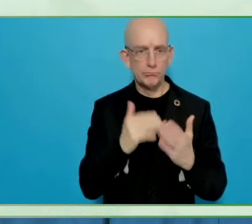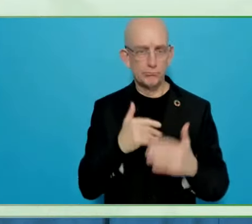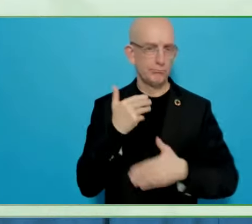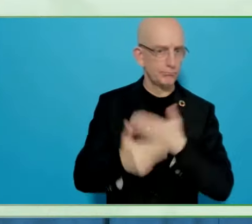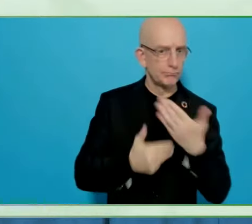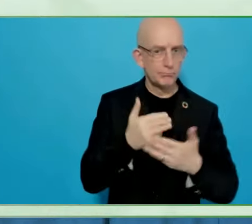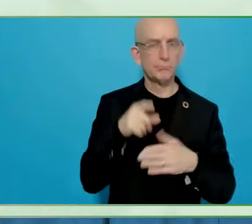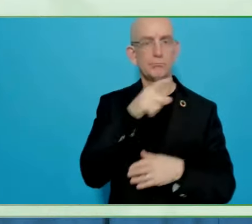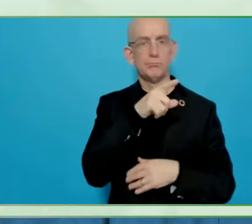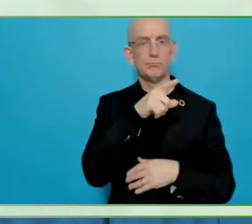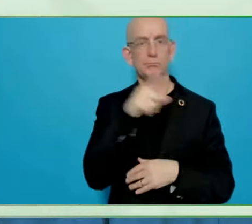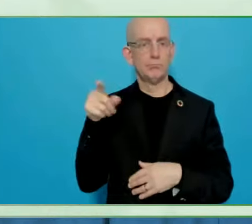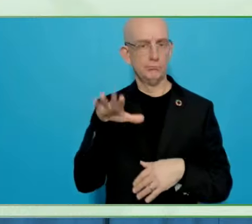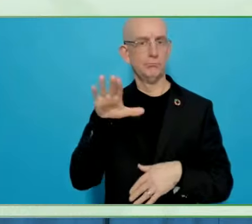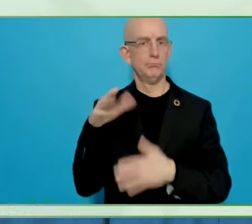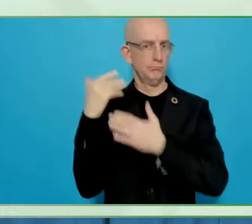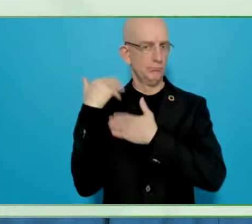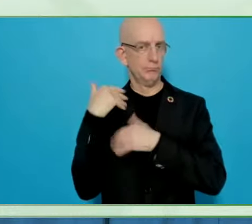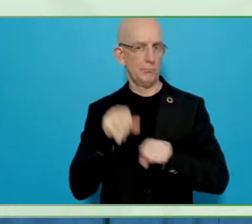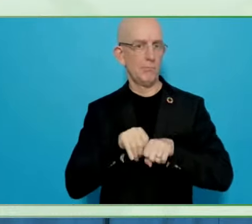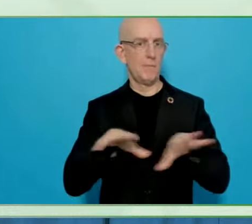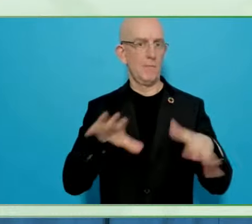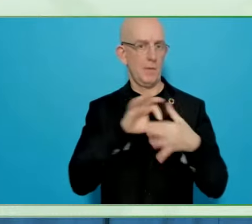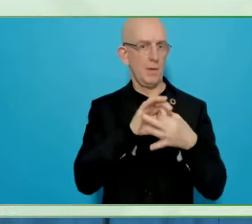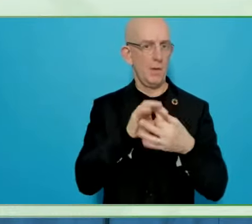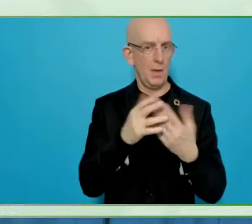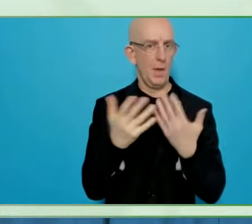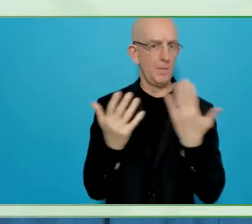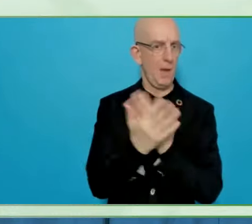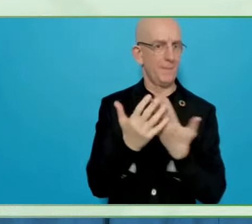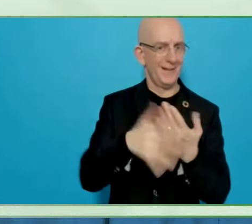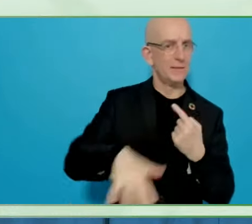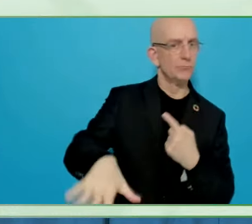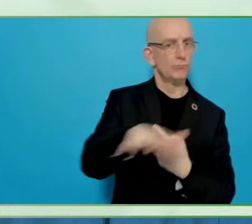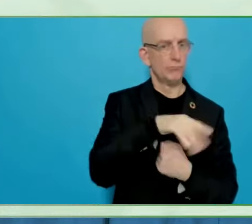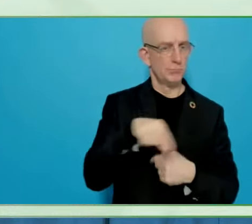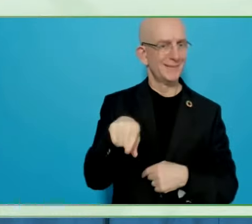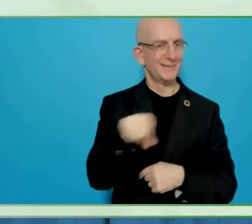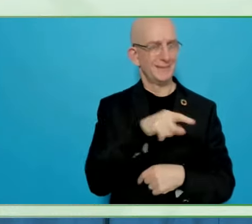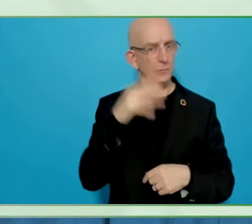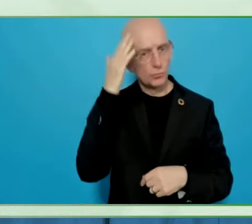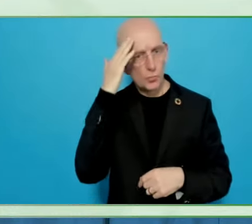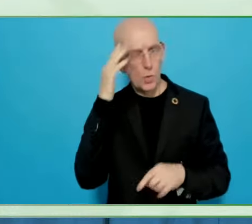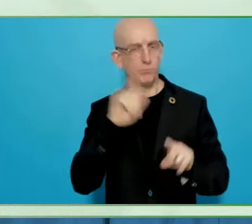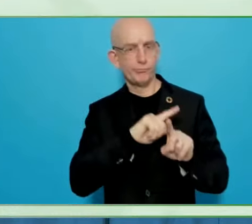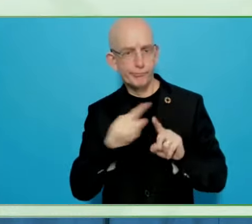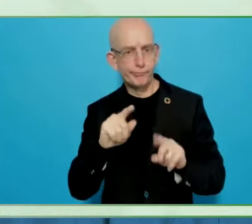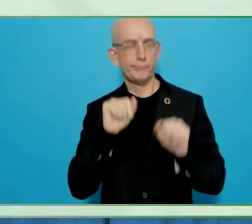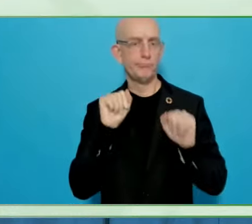And here is where the accessible EU idea came, to connect